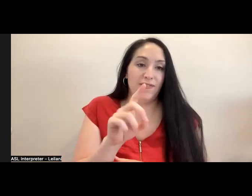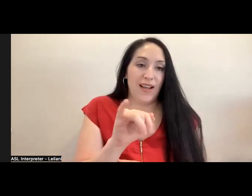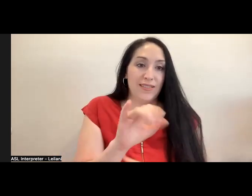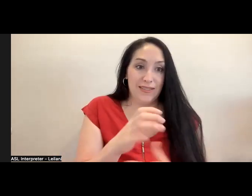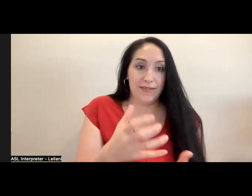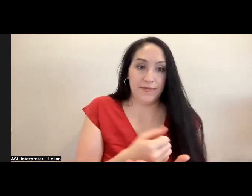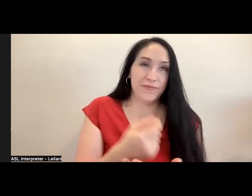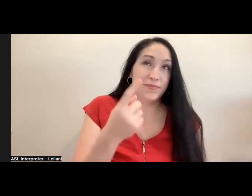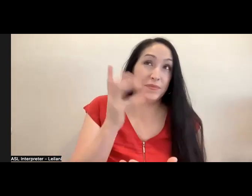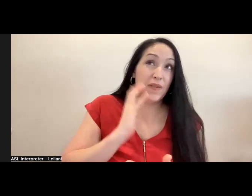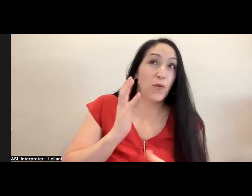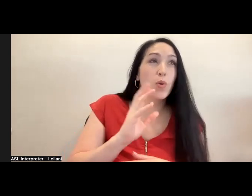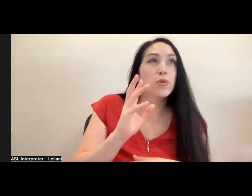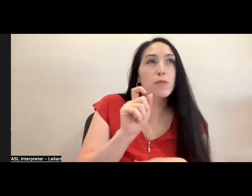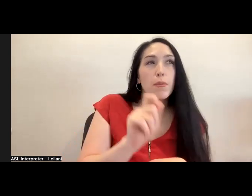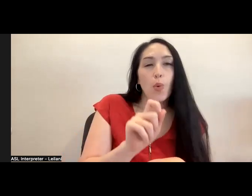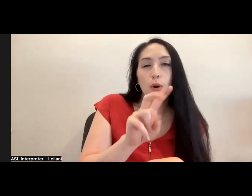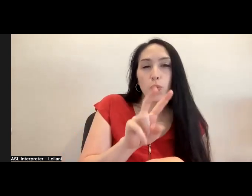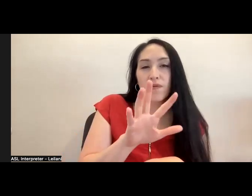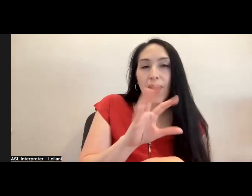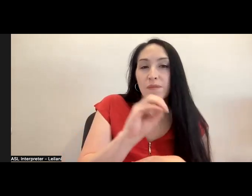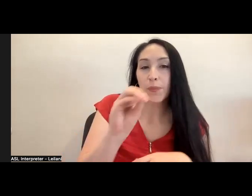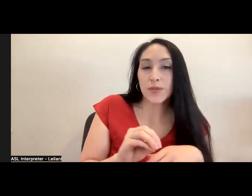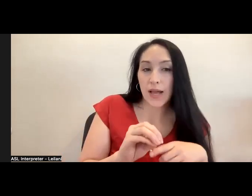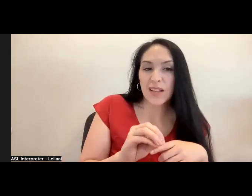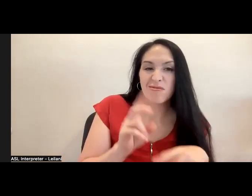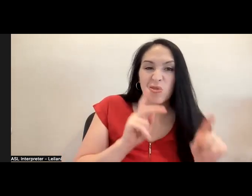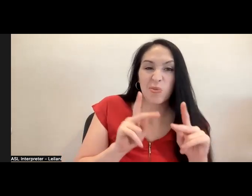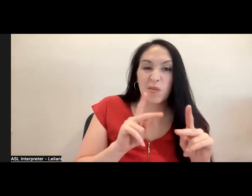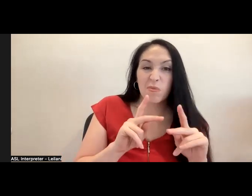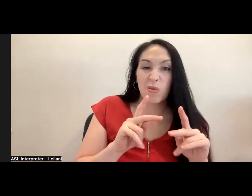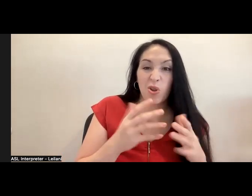11:48:16 So people were earning less than a quarter percent annually.